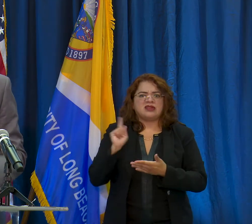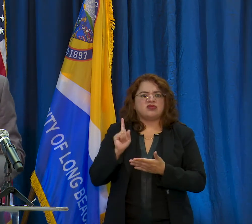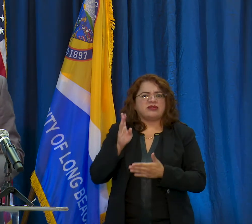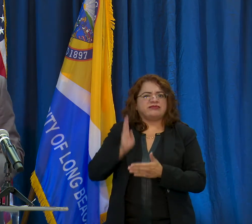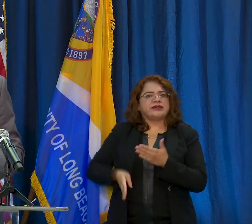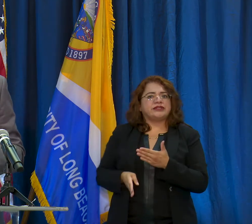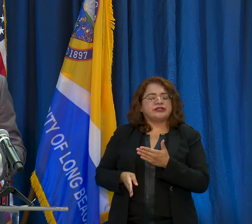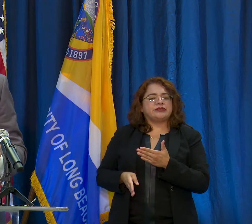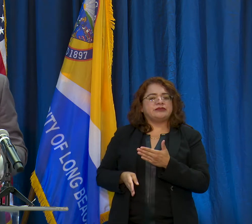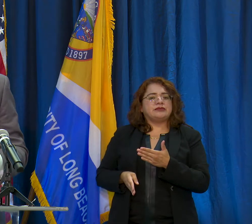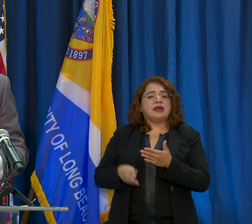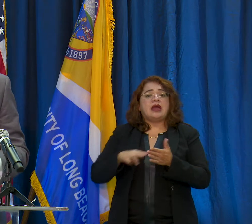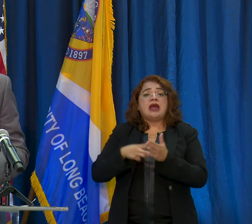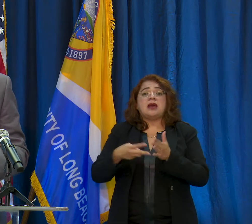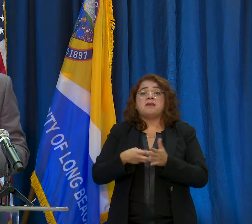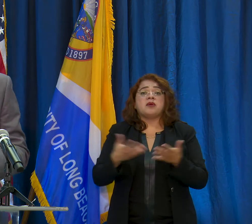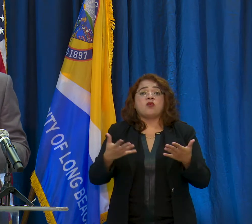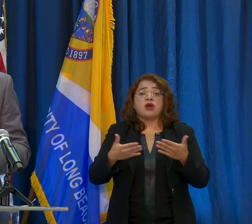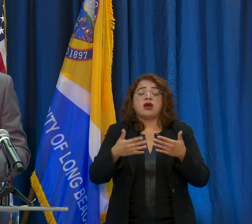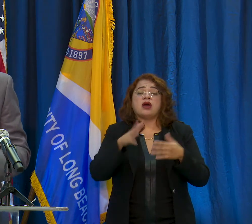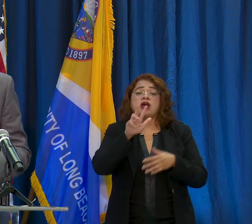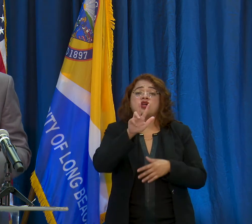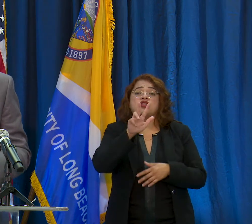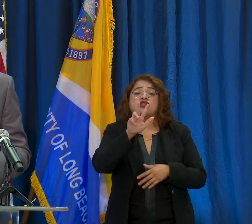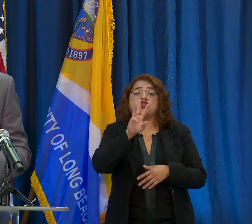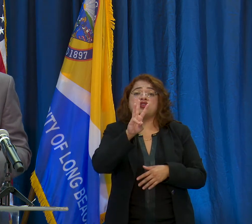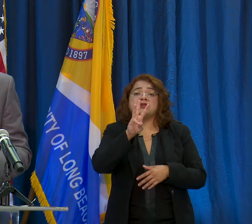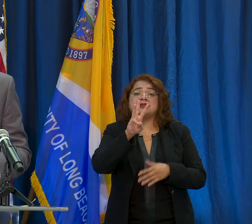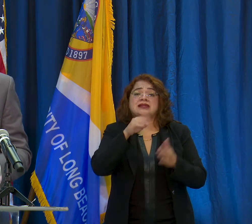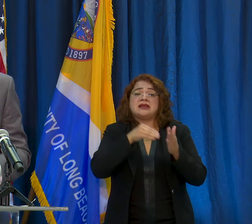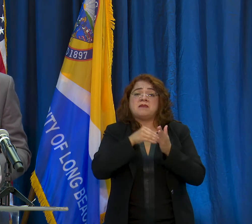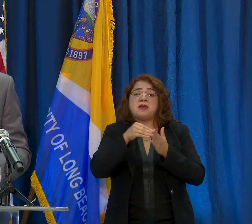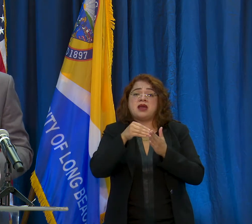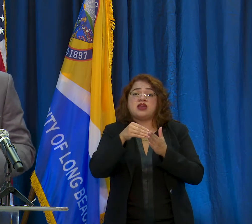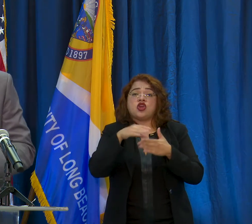is that approximately $36 million per week